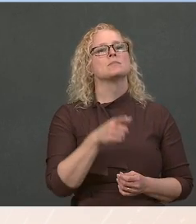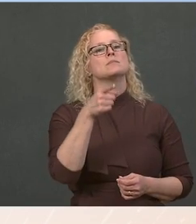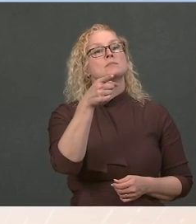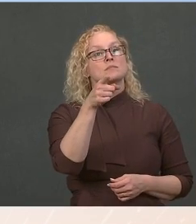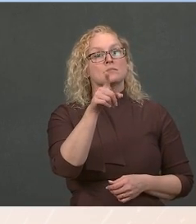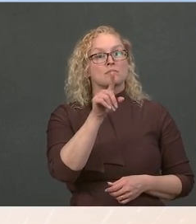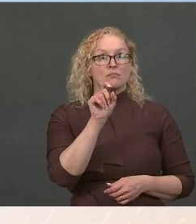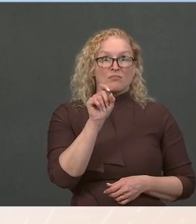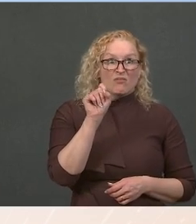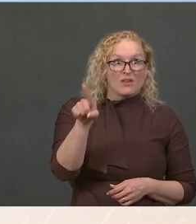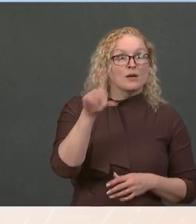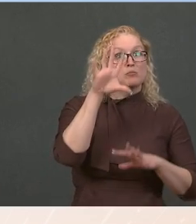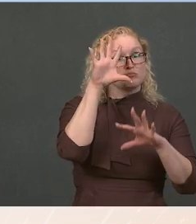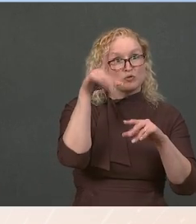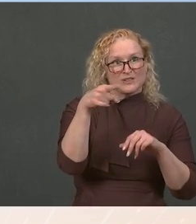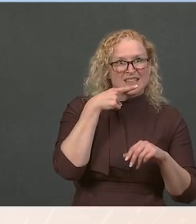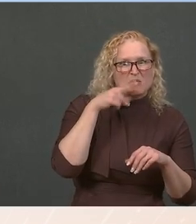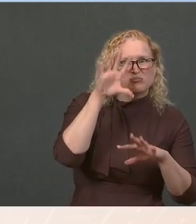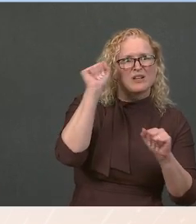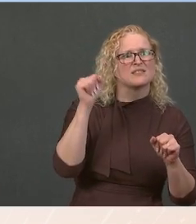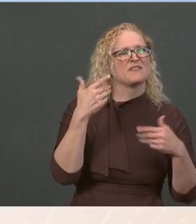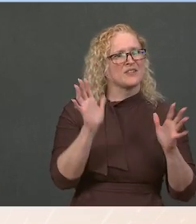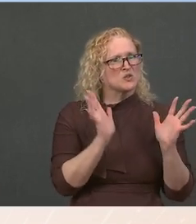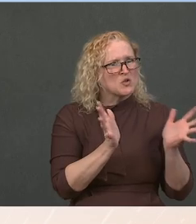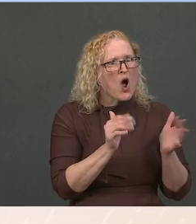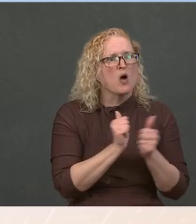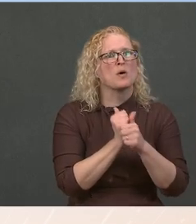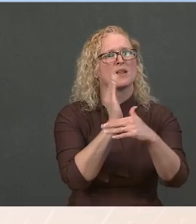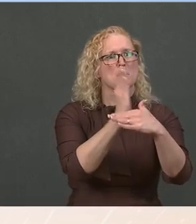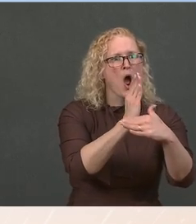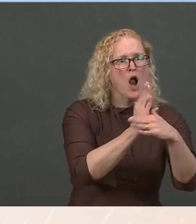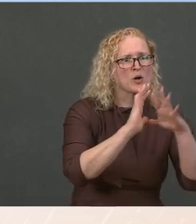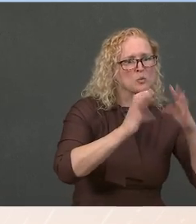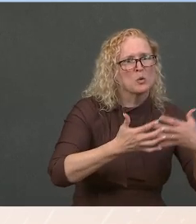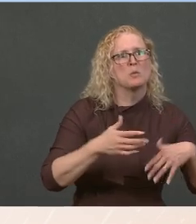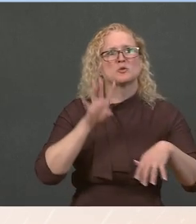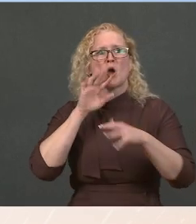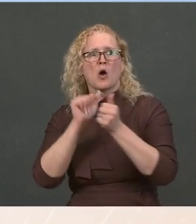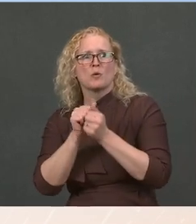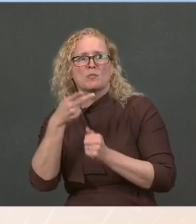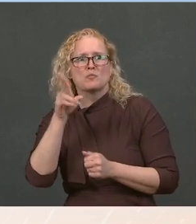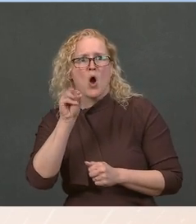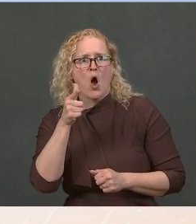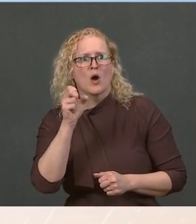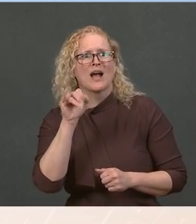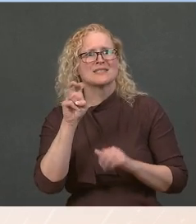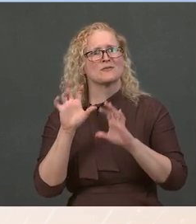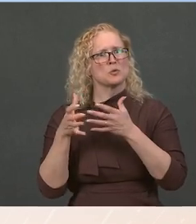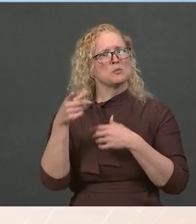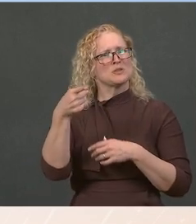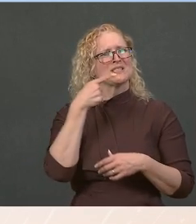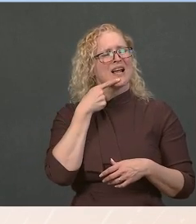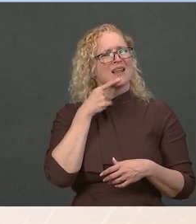that's the last couple of weeks we've seen that. The Press: Just hoping you could provide some clarity on -- even if we can't name which members he's been speaking to --